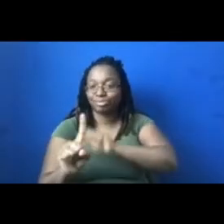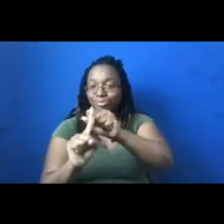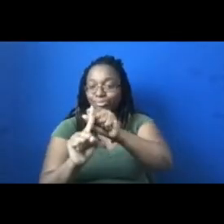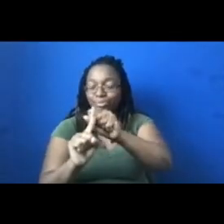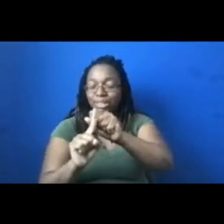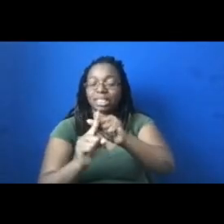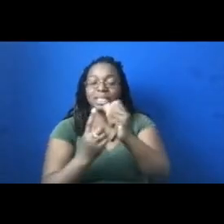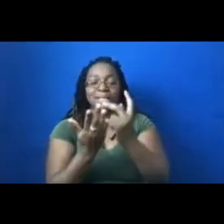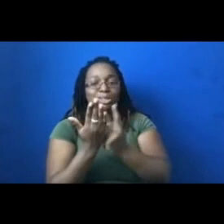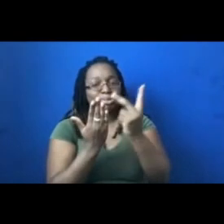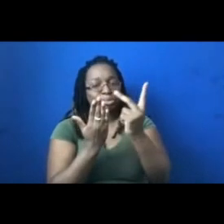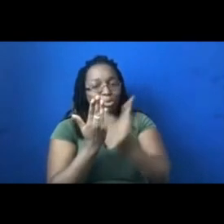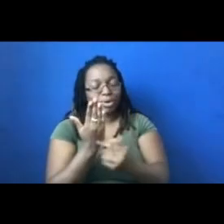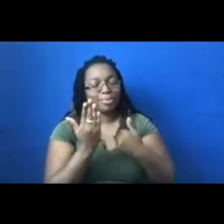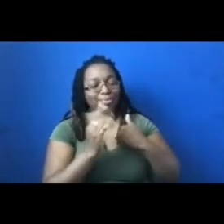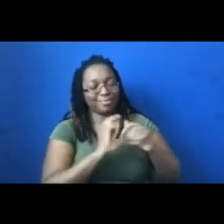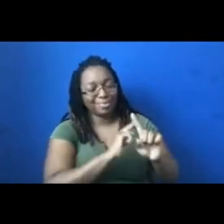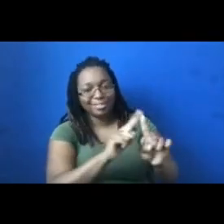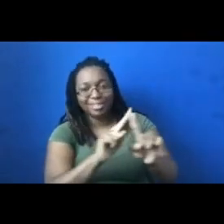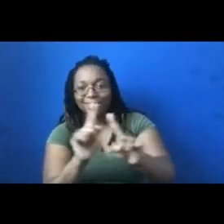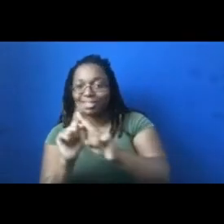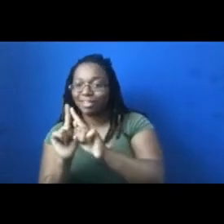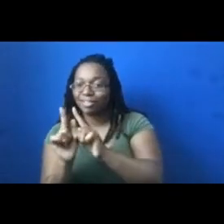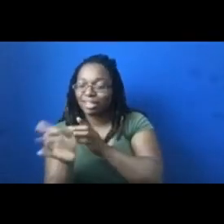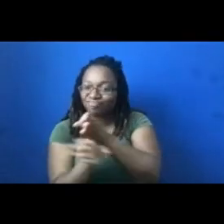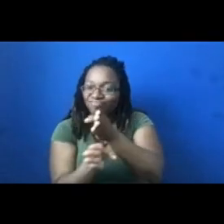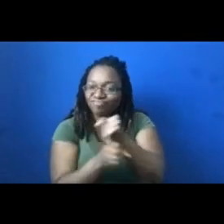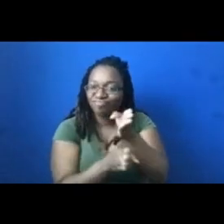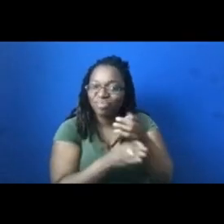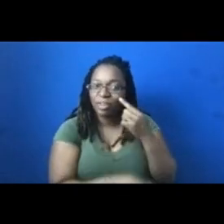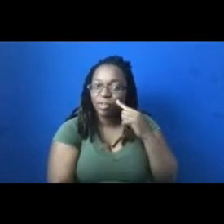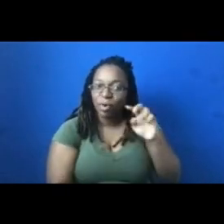many different aspects of NOAA. And we're excited to deliver it